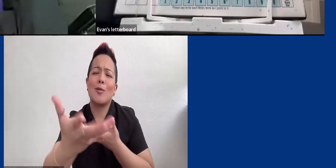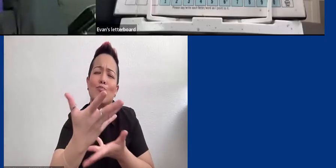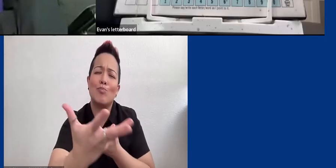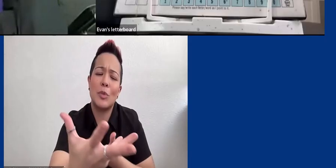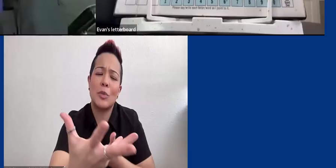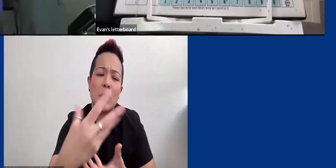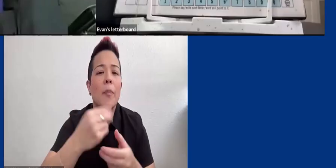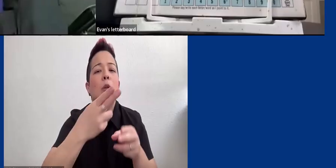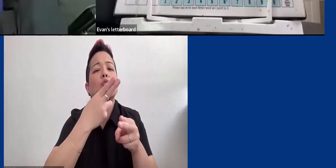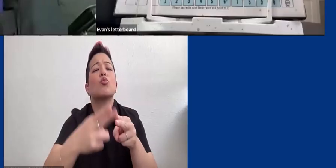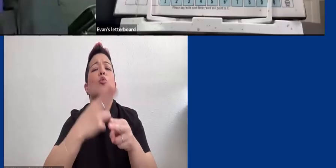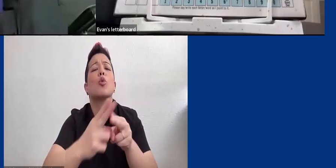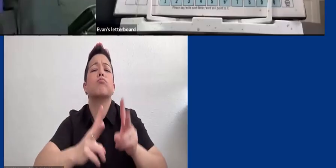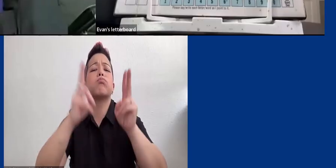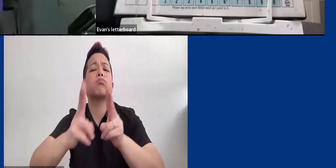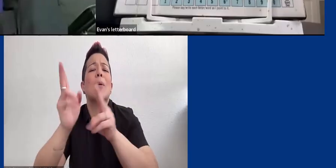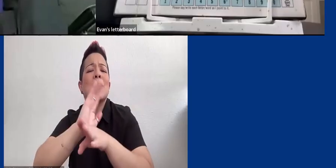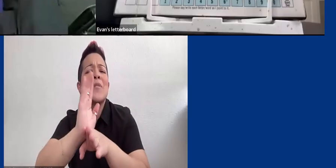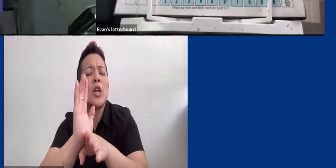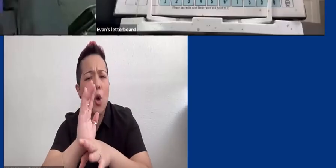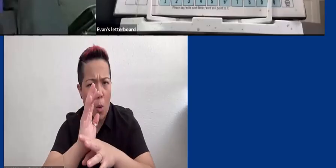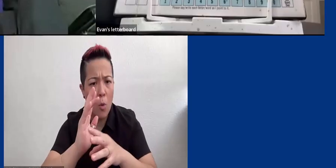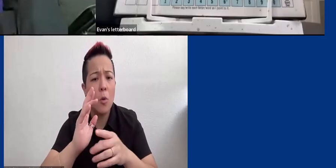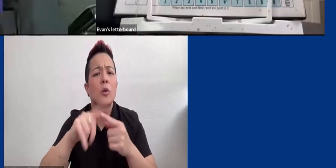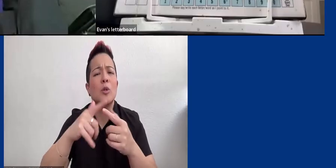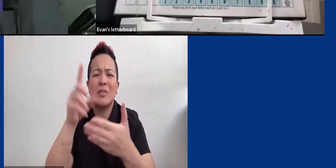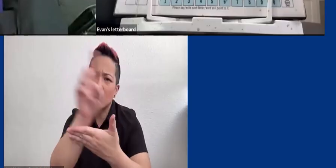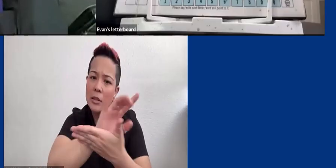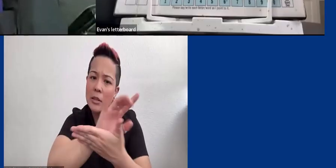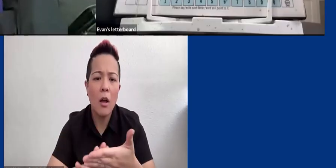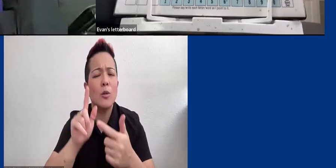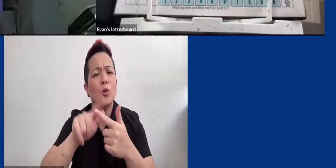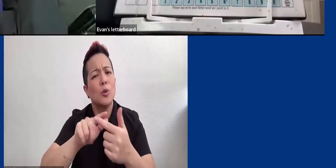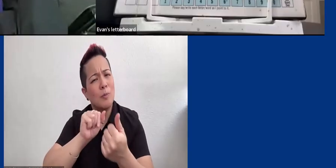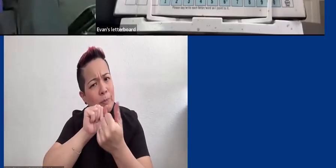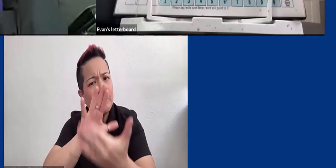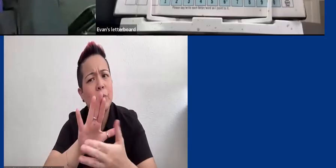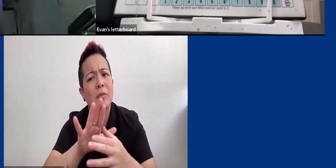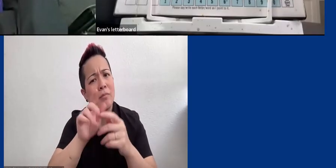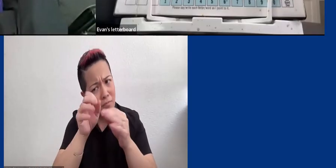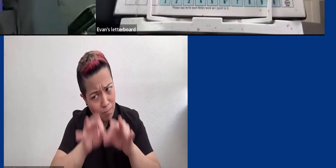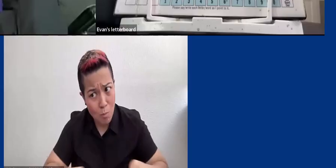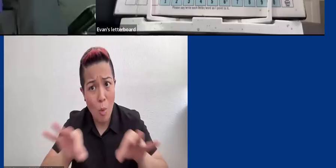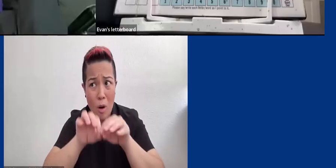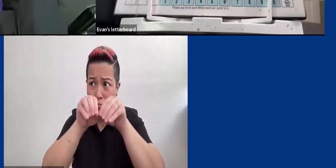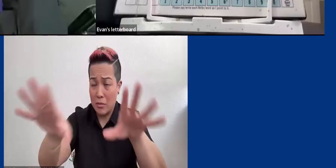segments designed to tackle prevalent issues and explore the exciting intersection of